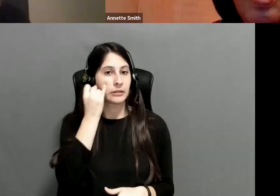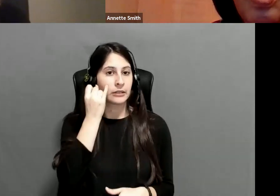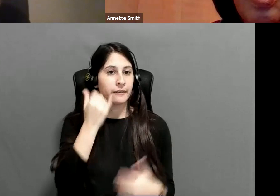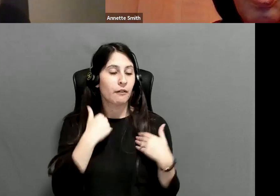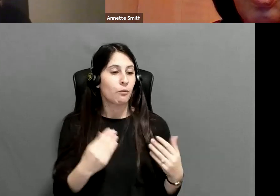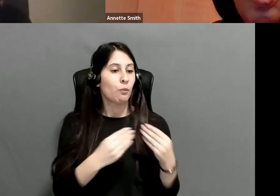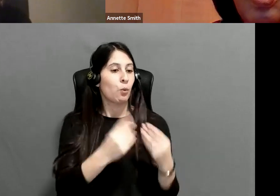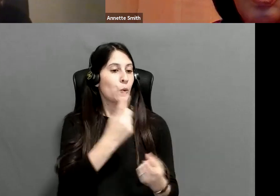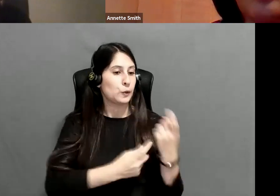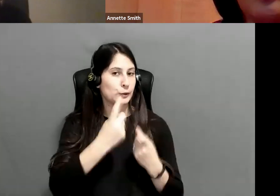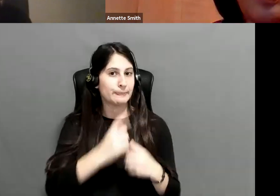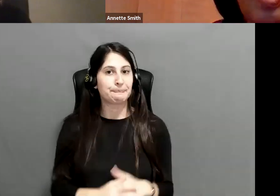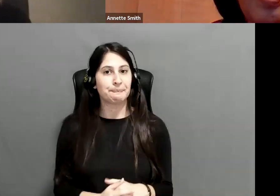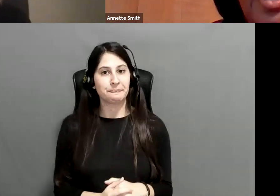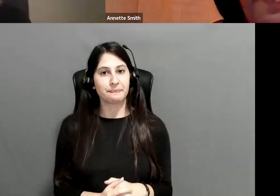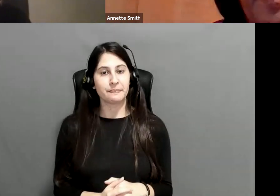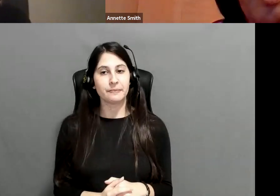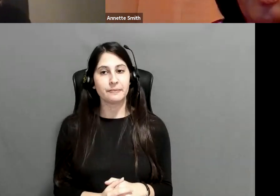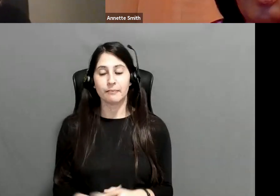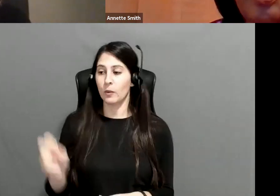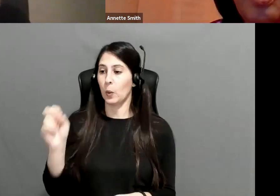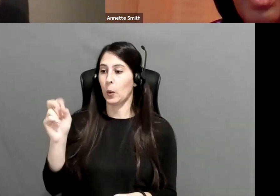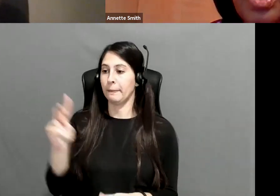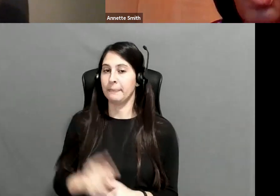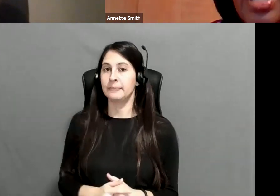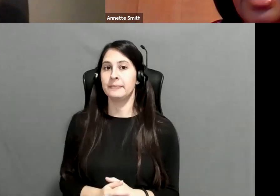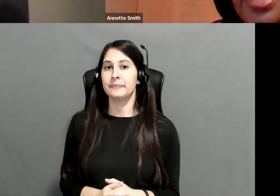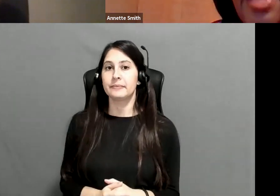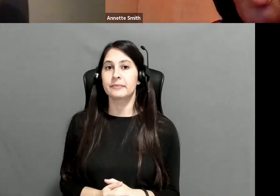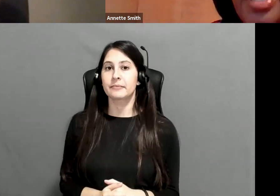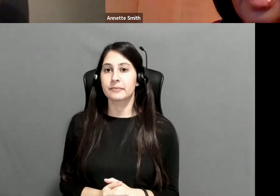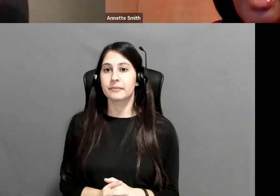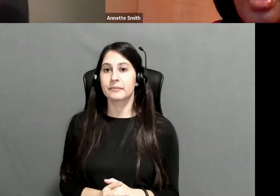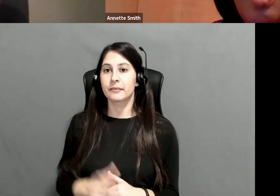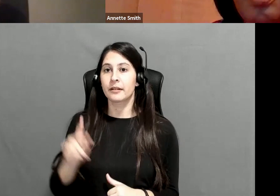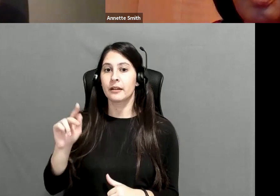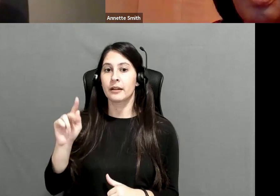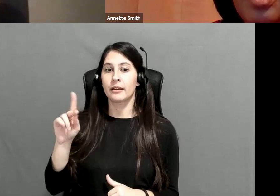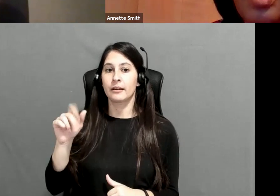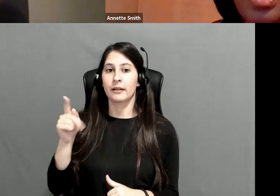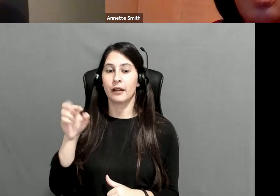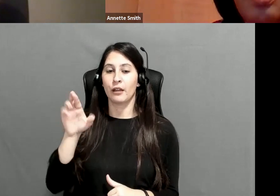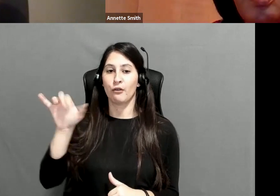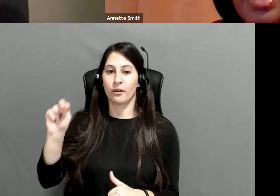type my e-mail in the chat in case anyone wants to get in touch, if you have further questions.